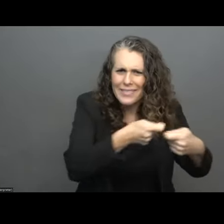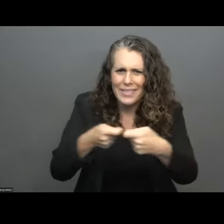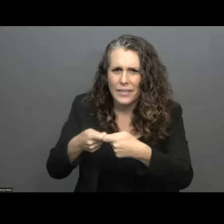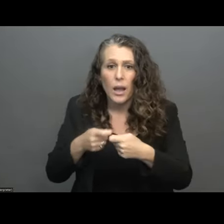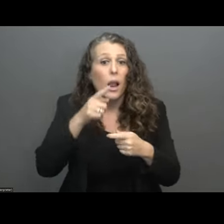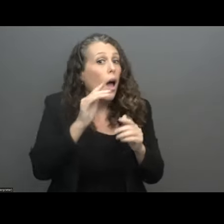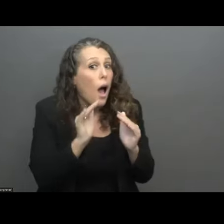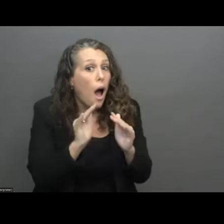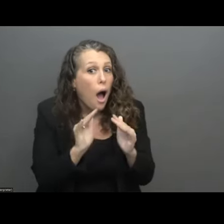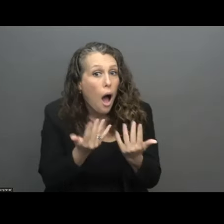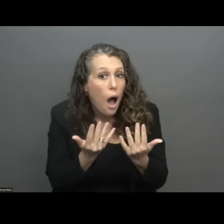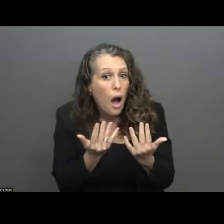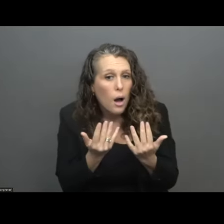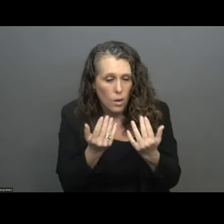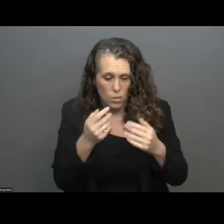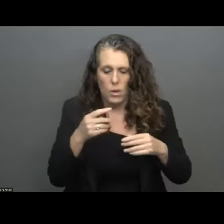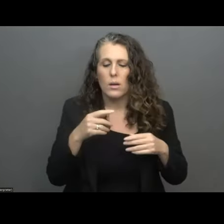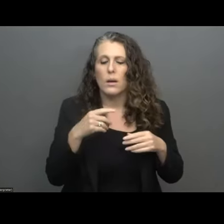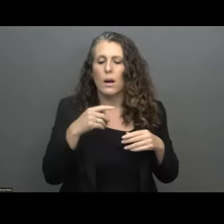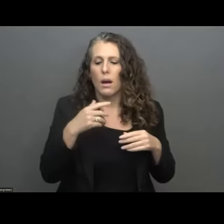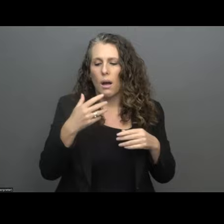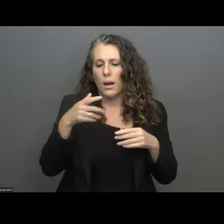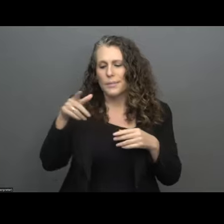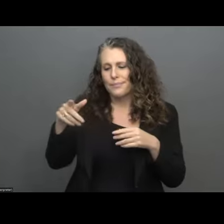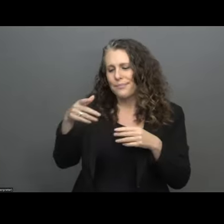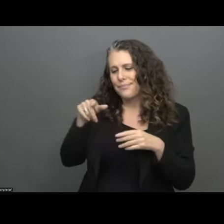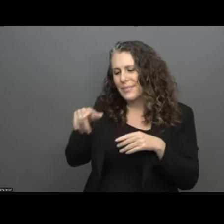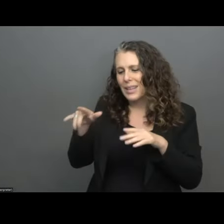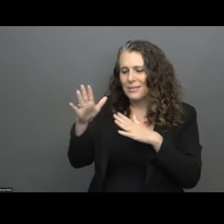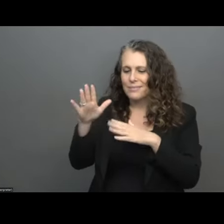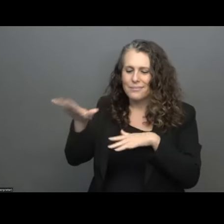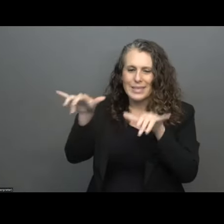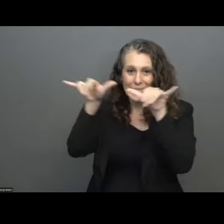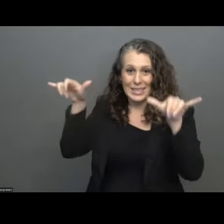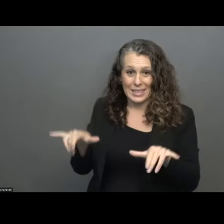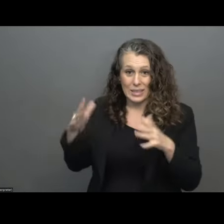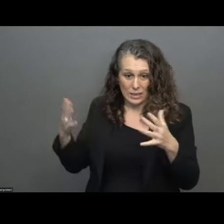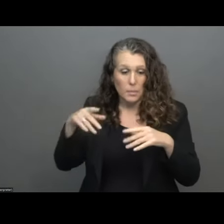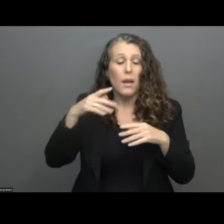an reasonable accommodation to where anyone in exchange I can request reasonable accommodation.